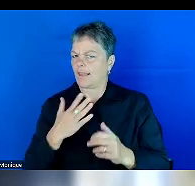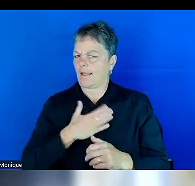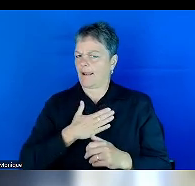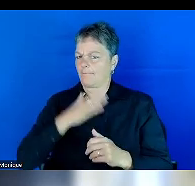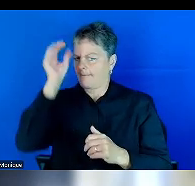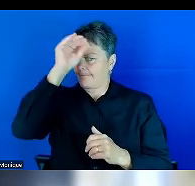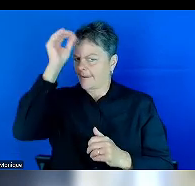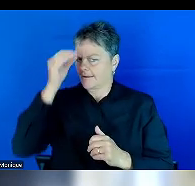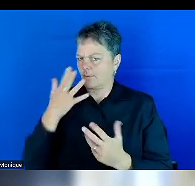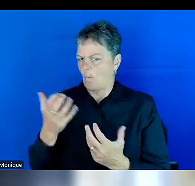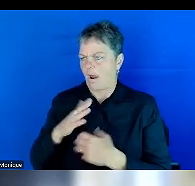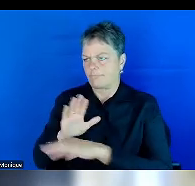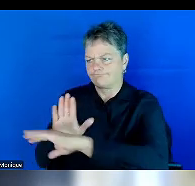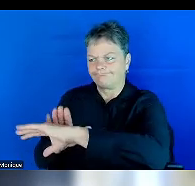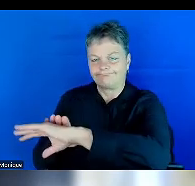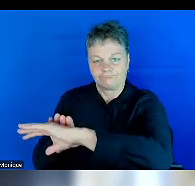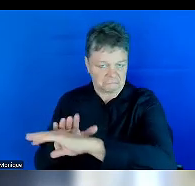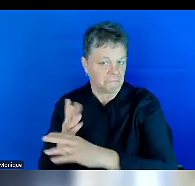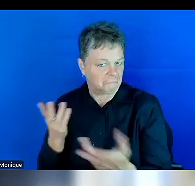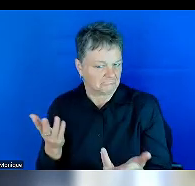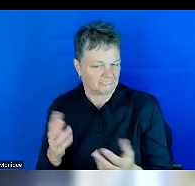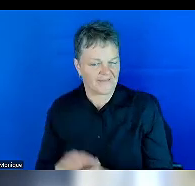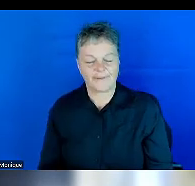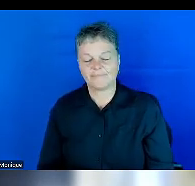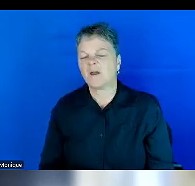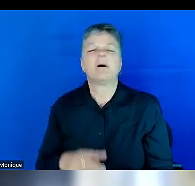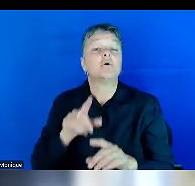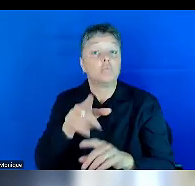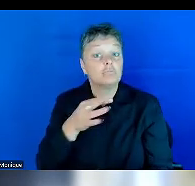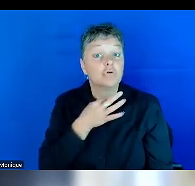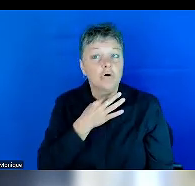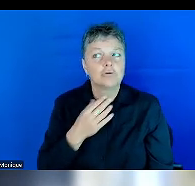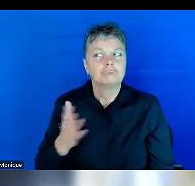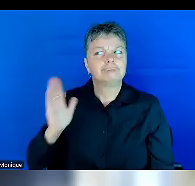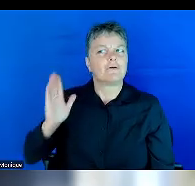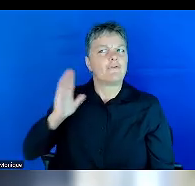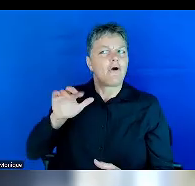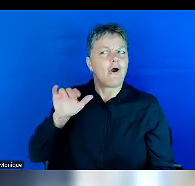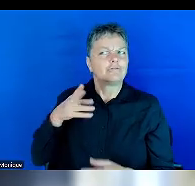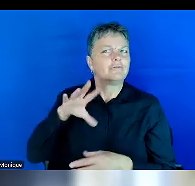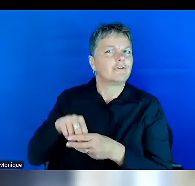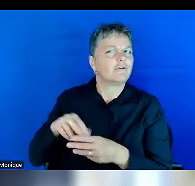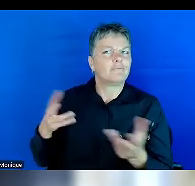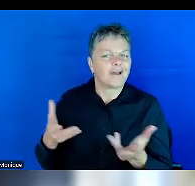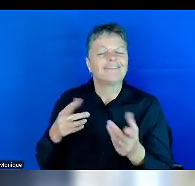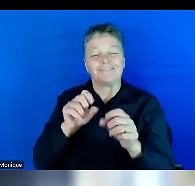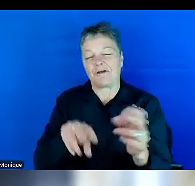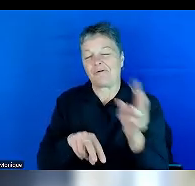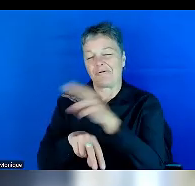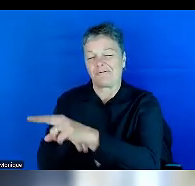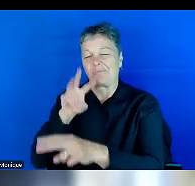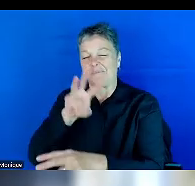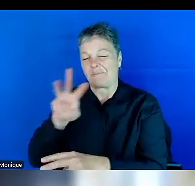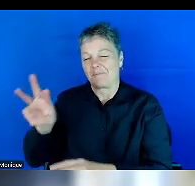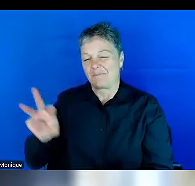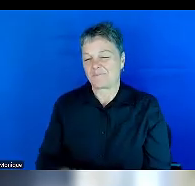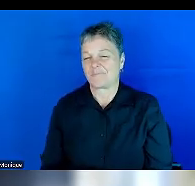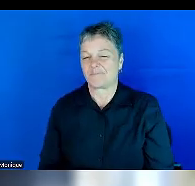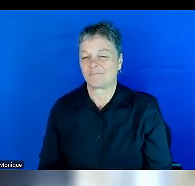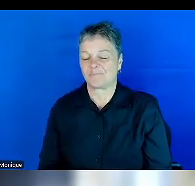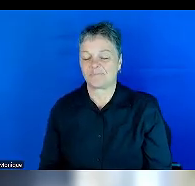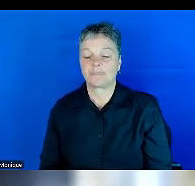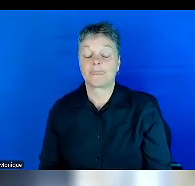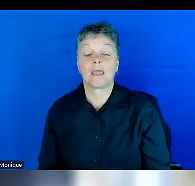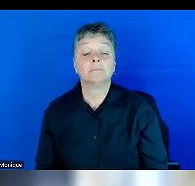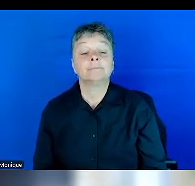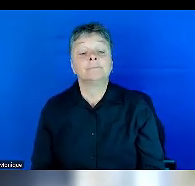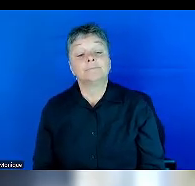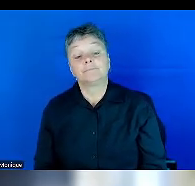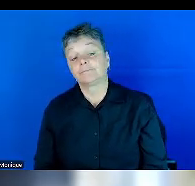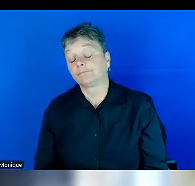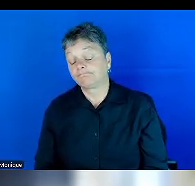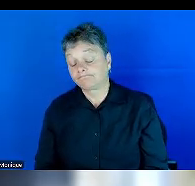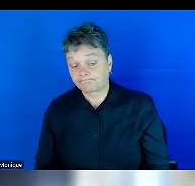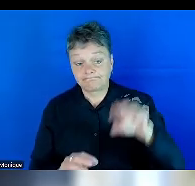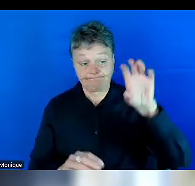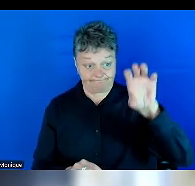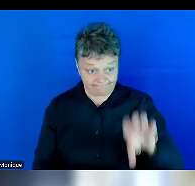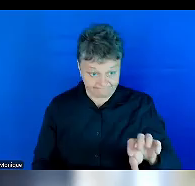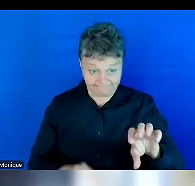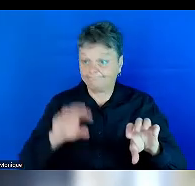past work in law reform uh on our website. And finally um we also provide rights education to